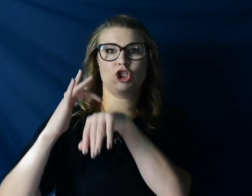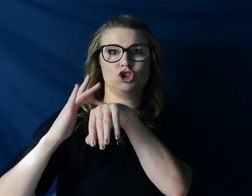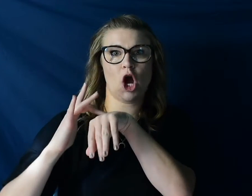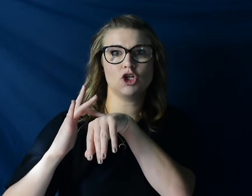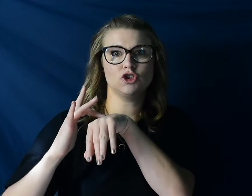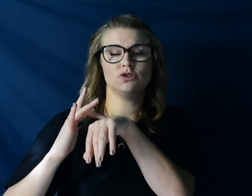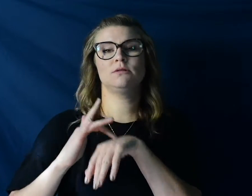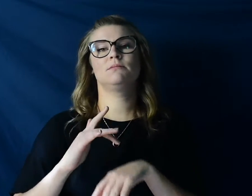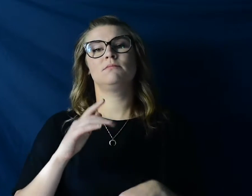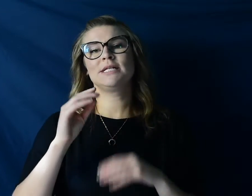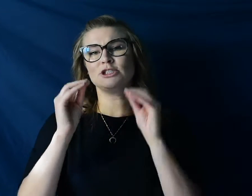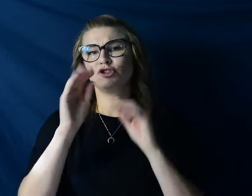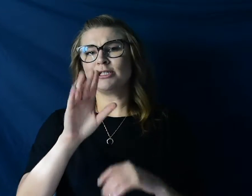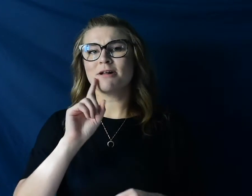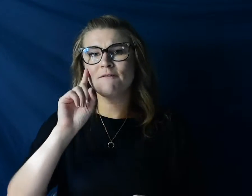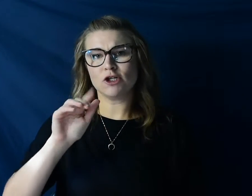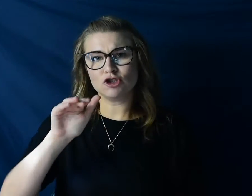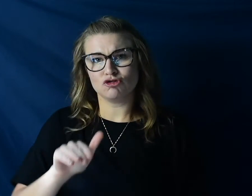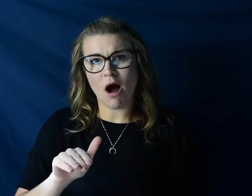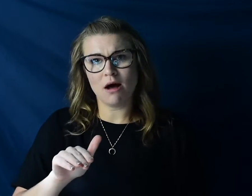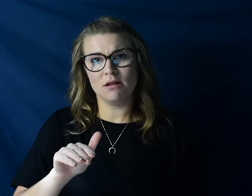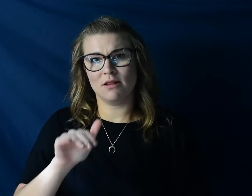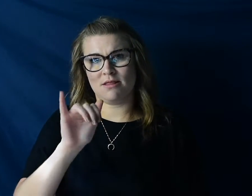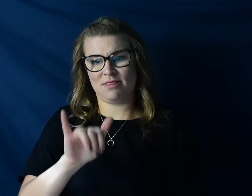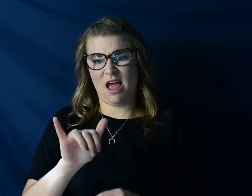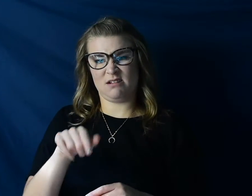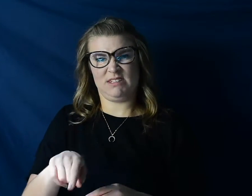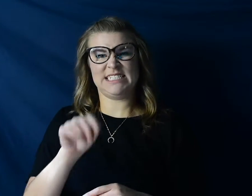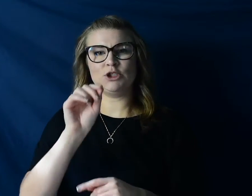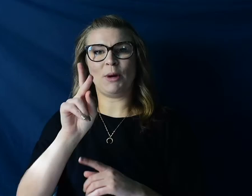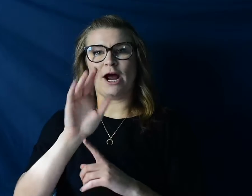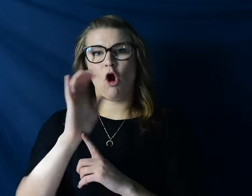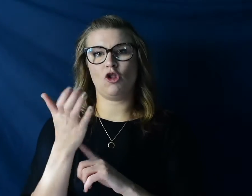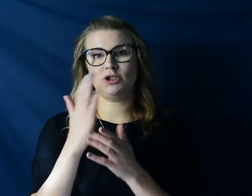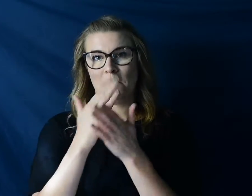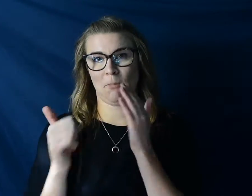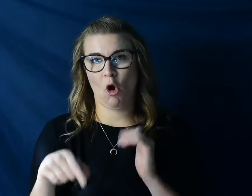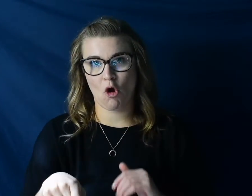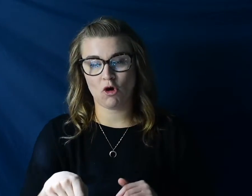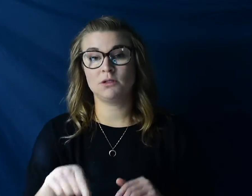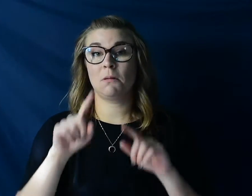reliance on touch. So it is important to teach your Deaf child that that is okay as a cultural